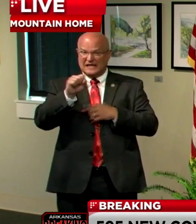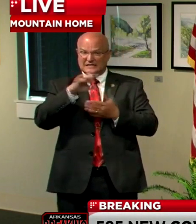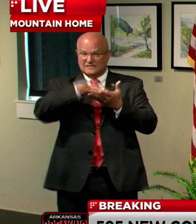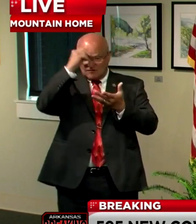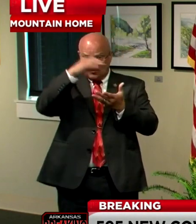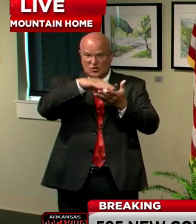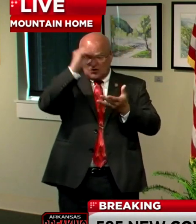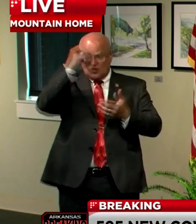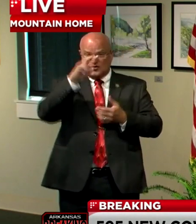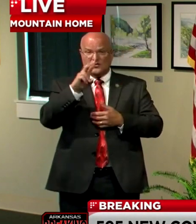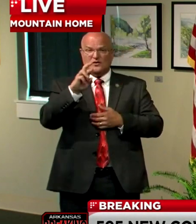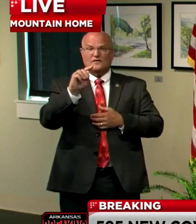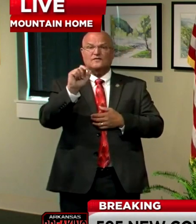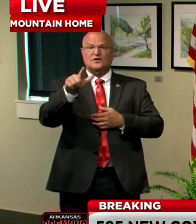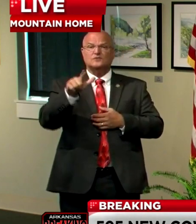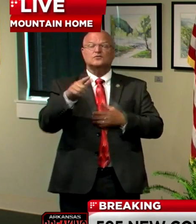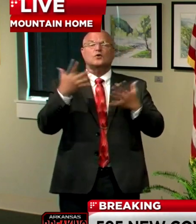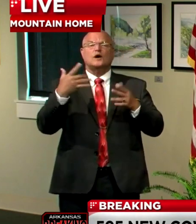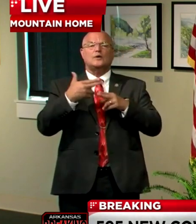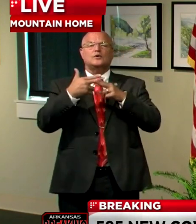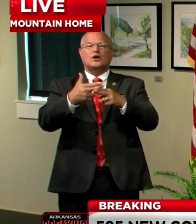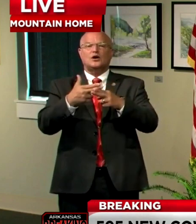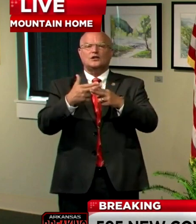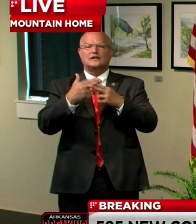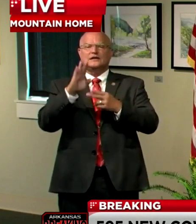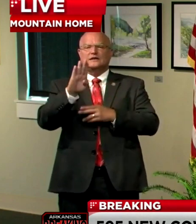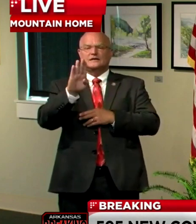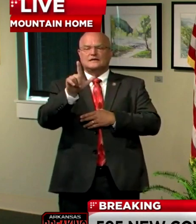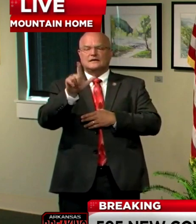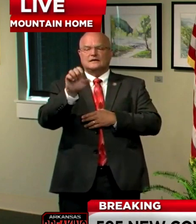LEARNING. THERE MIGHT BE POSITIVE CASES YOU'VE THE SHIFT TO VIRTUAL